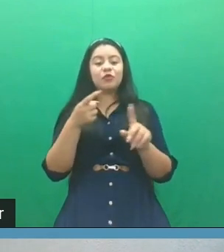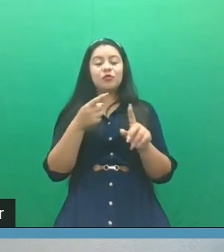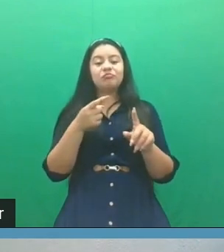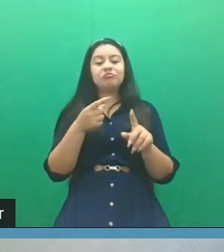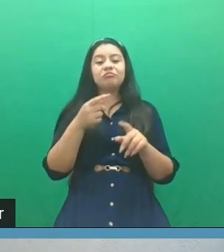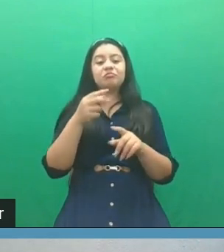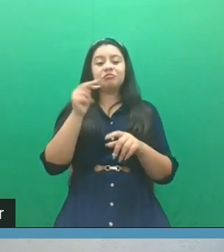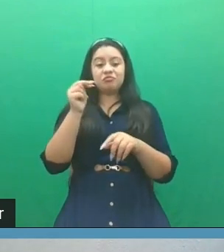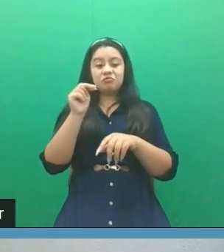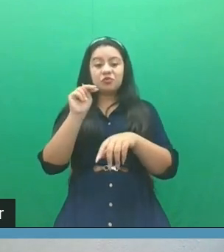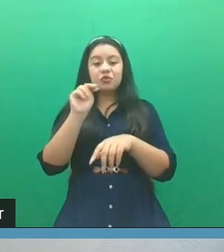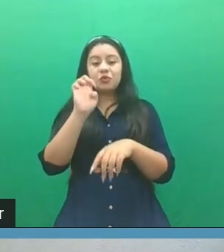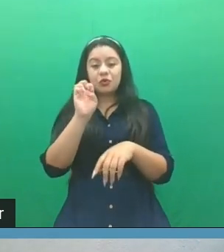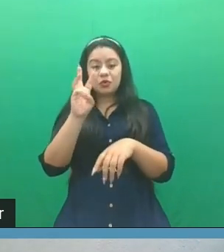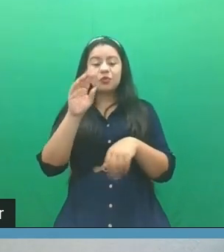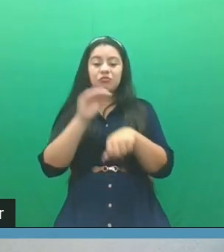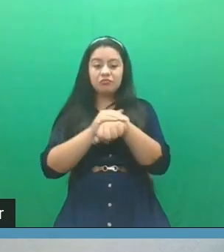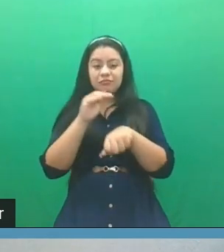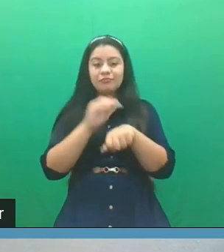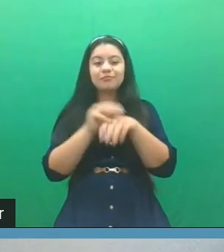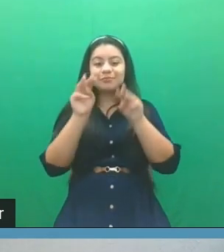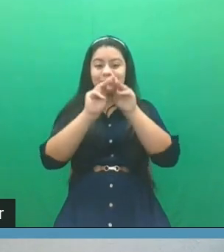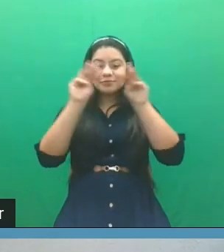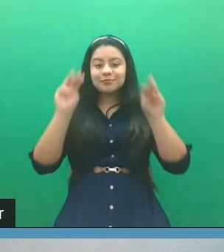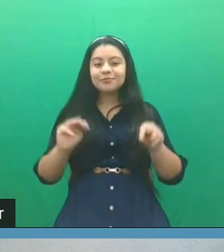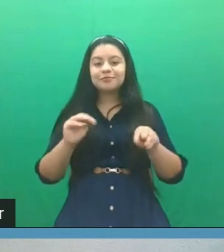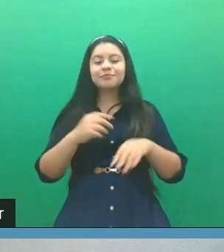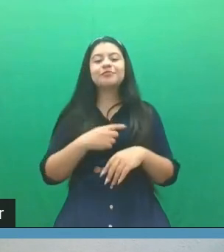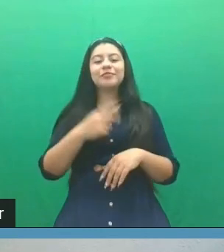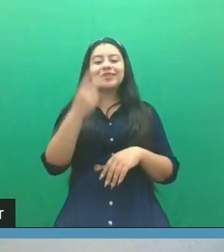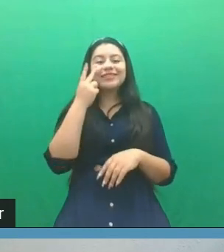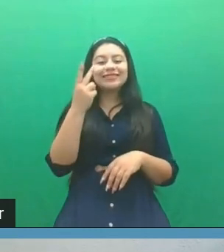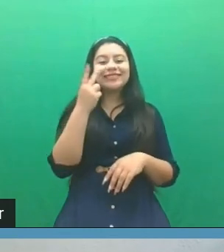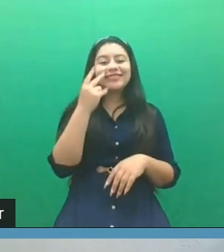who I know is going to do a fabulous job. We'll see if he tells you whether his hair is curly